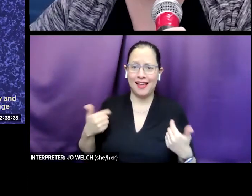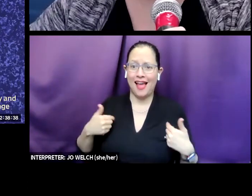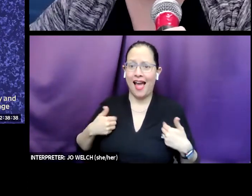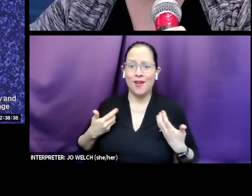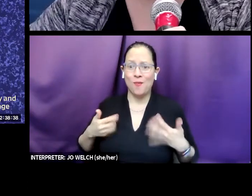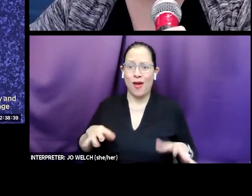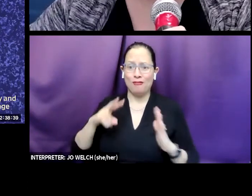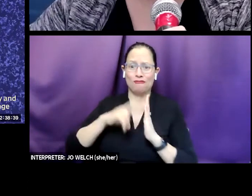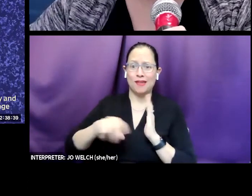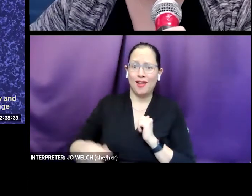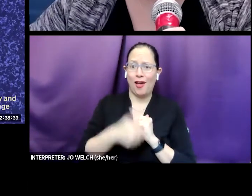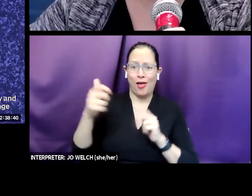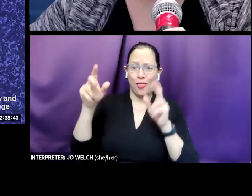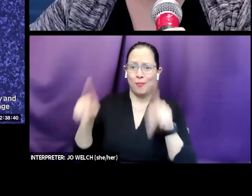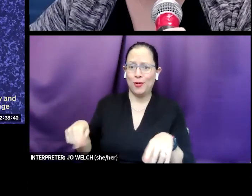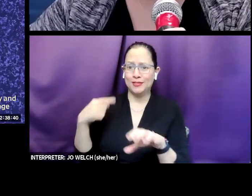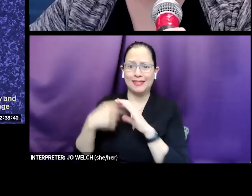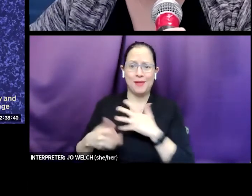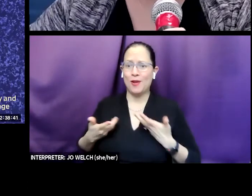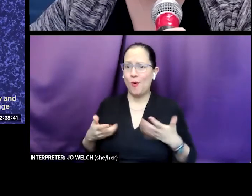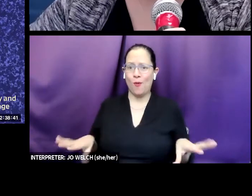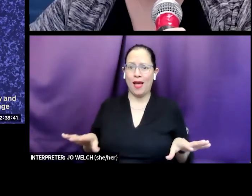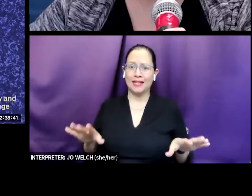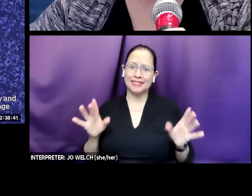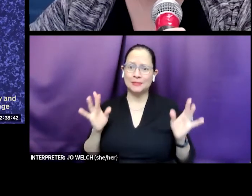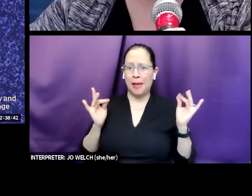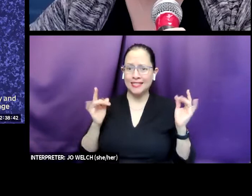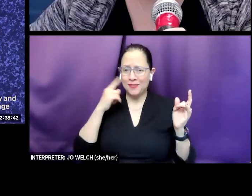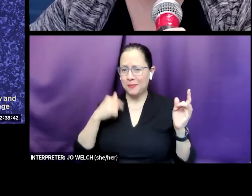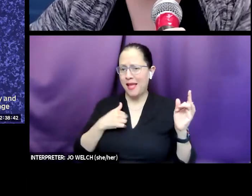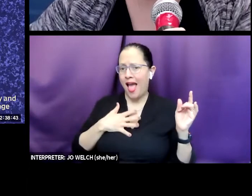I like that's just not spicy for me. Right, it's just, it's just not a lot there.